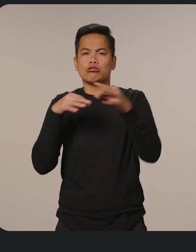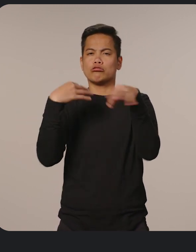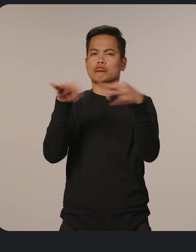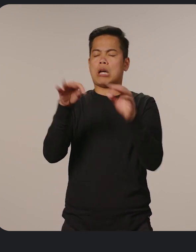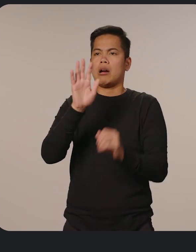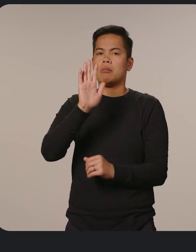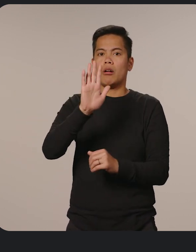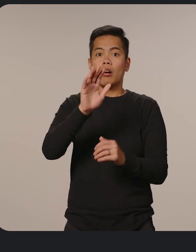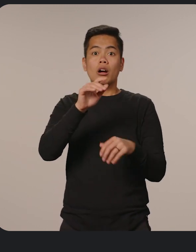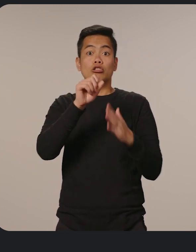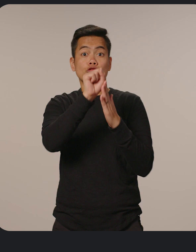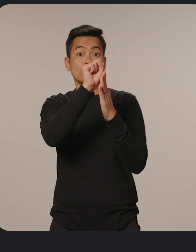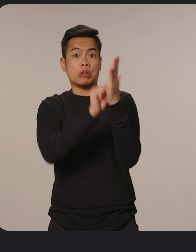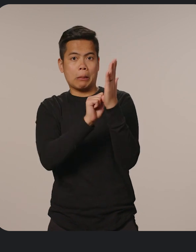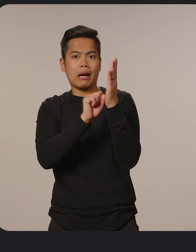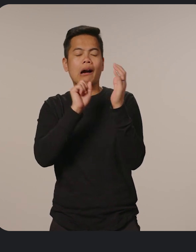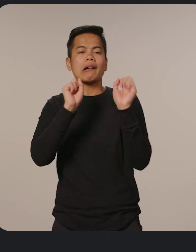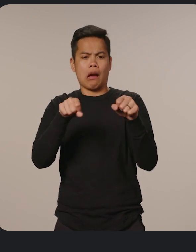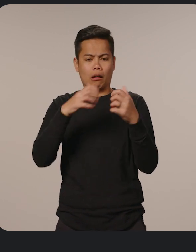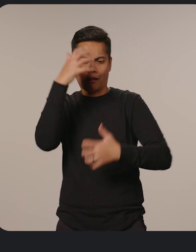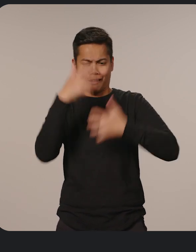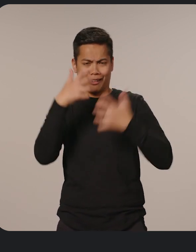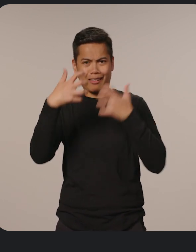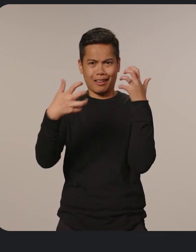This experimental feature is going to be available to you